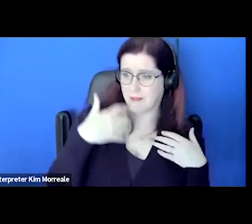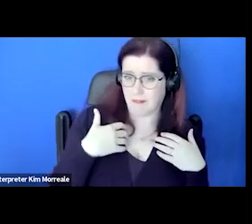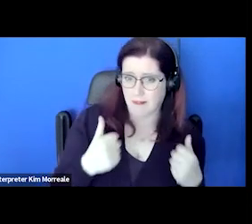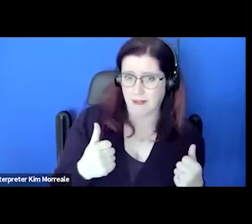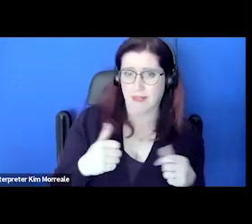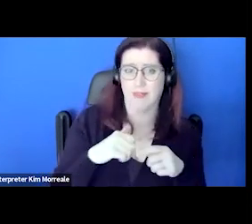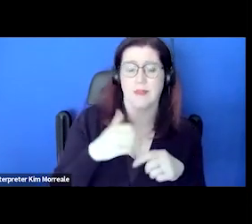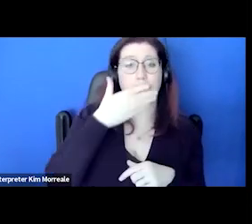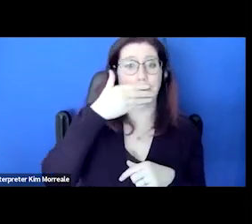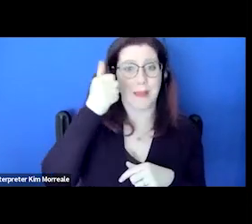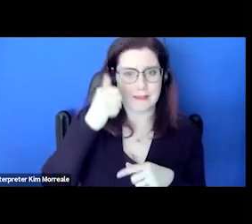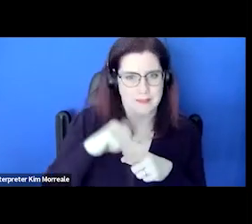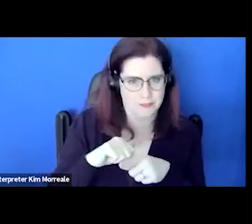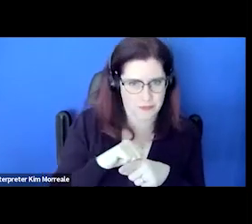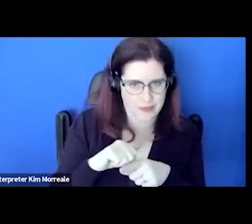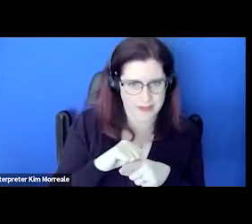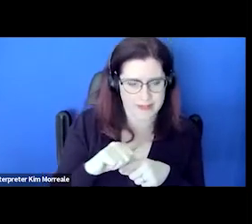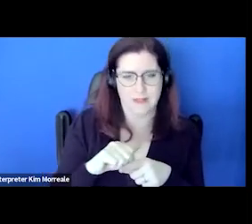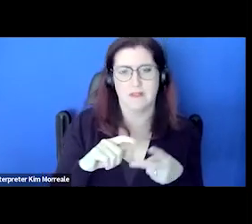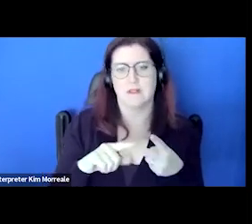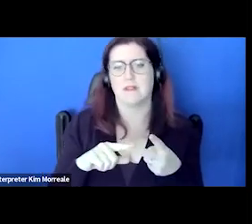best practices, in regard to social services,